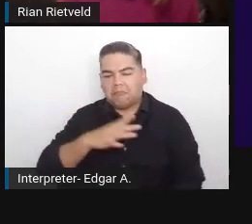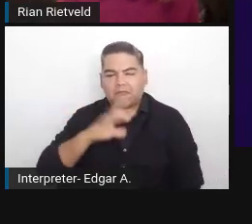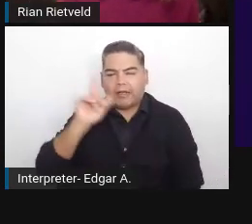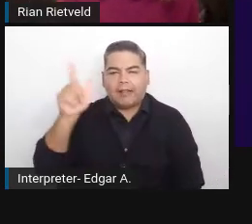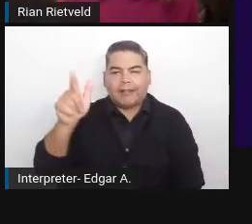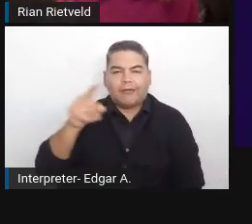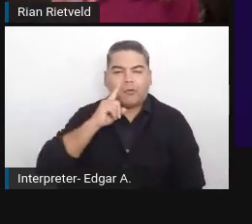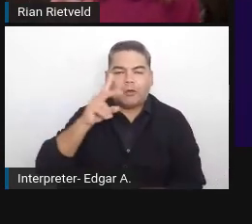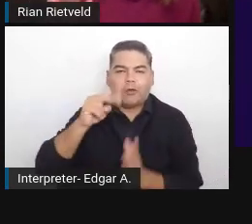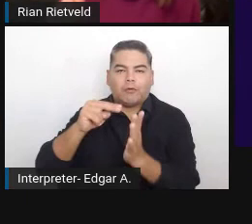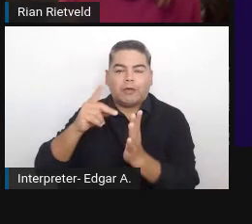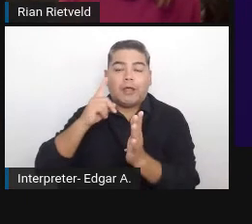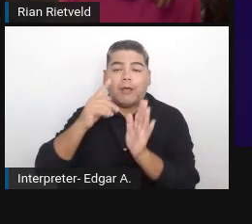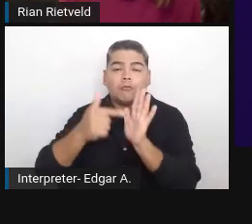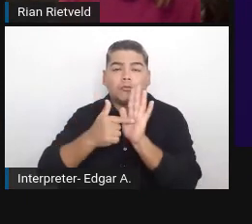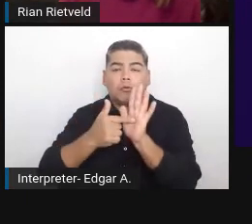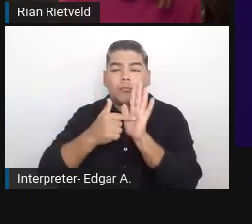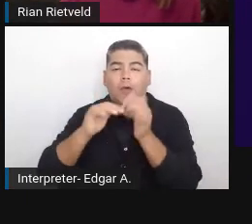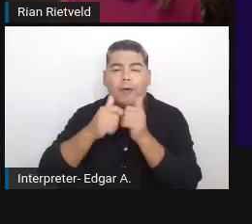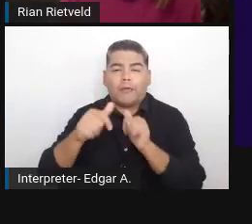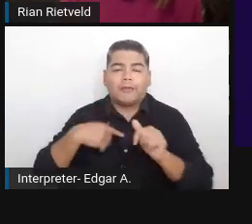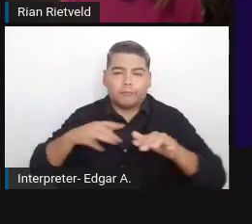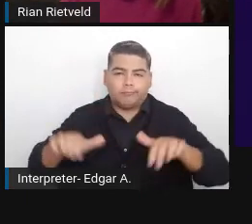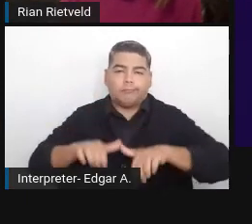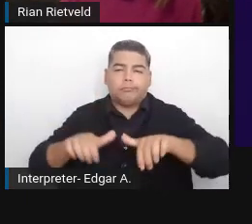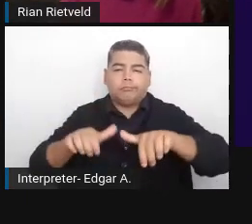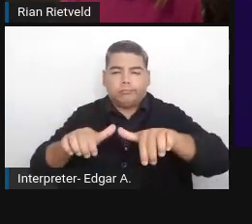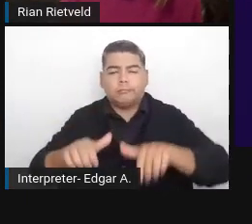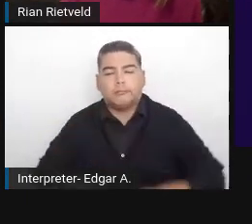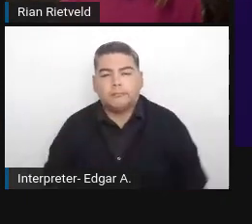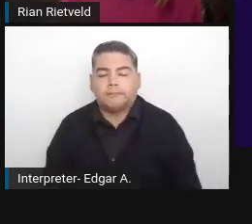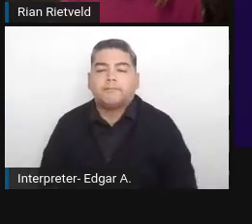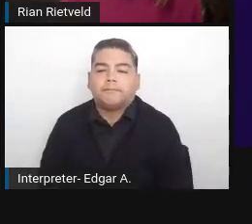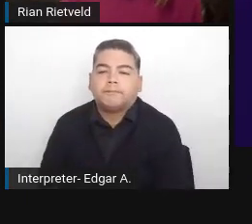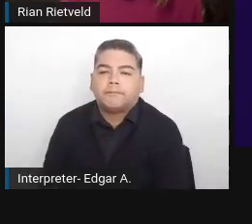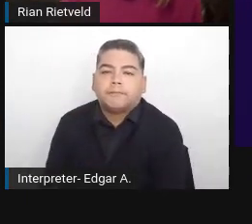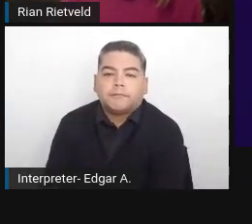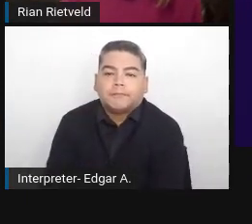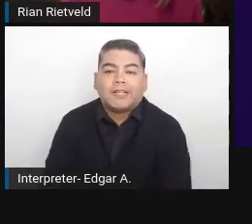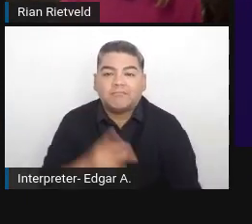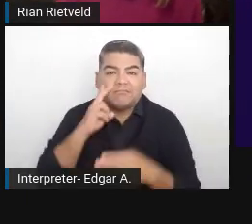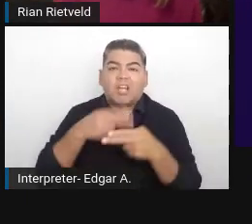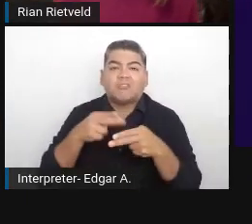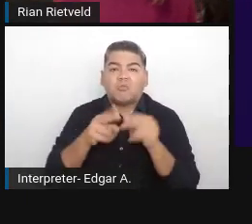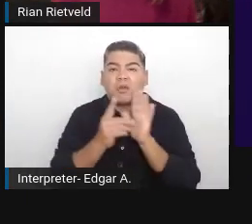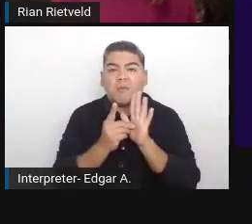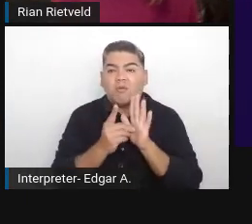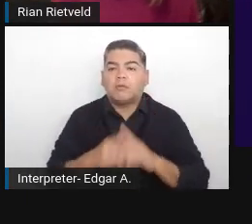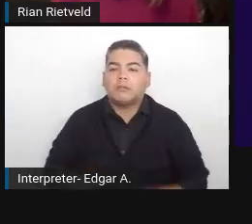I will show you how this works. This is a short demo. Heading level one, Aria-describedby.